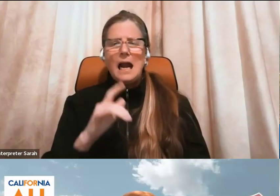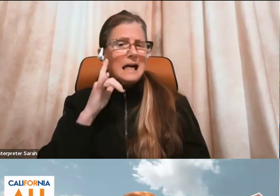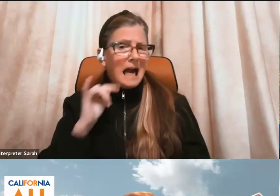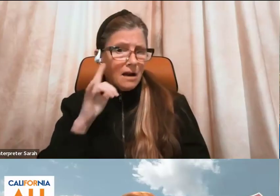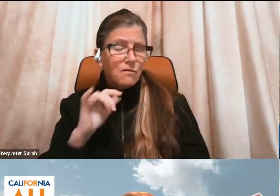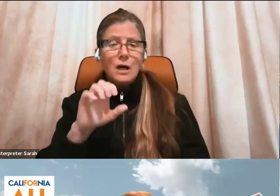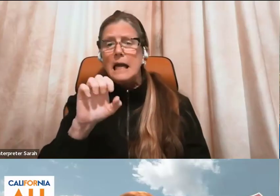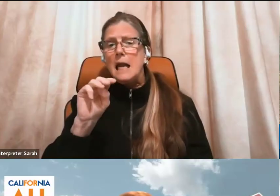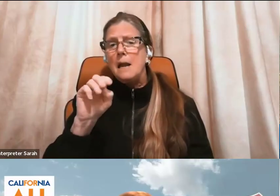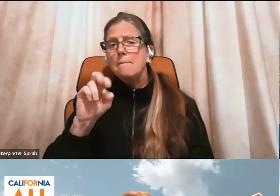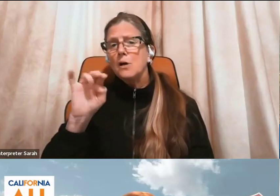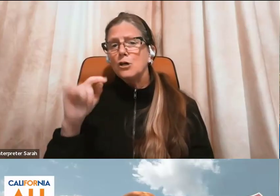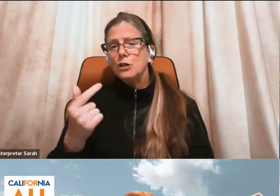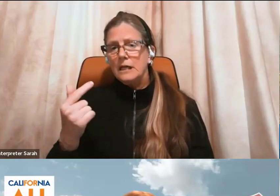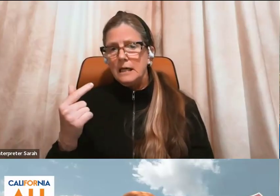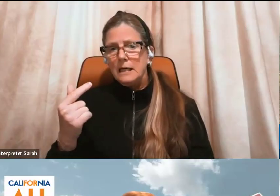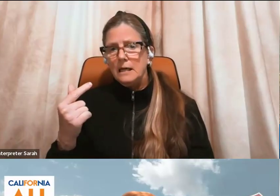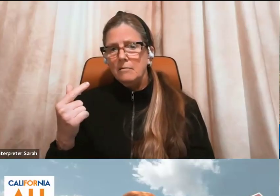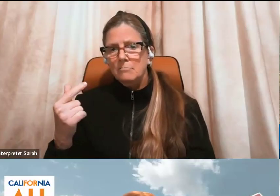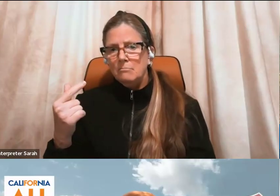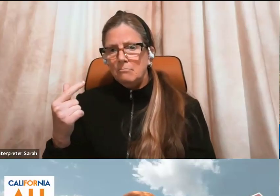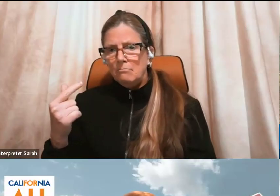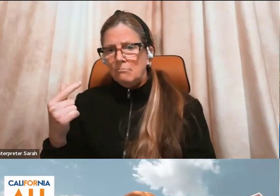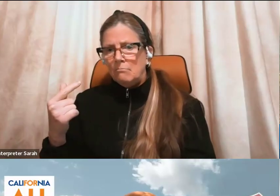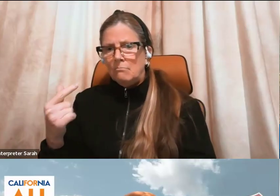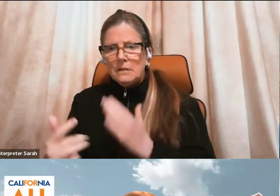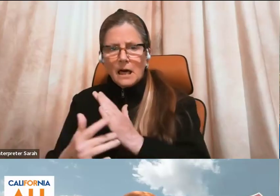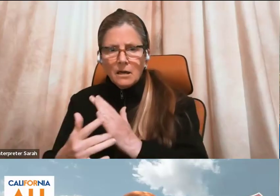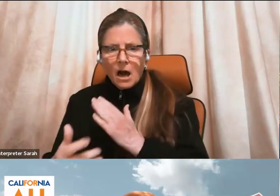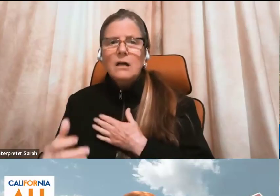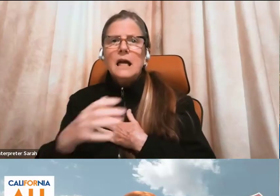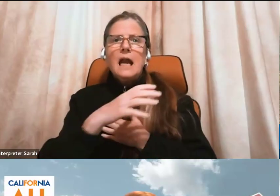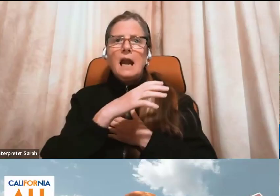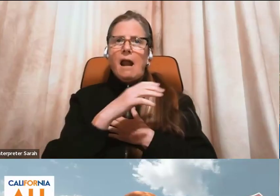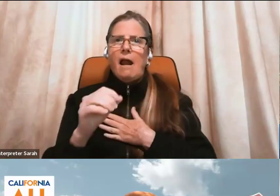participating Broadband Council members that are working on a California Green Tech Initiative,